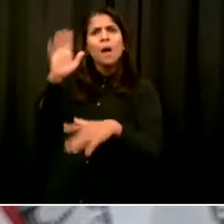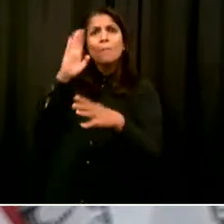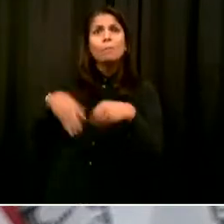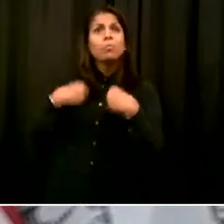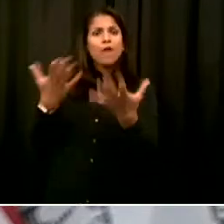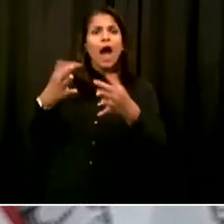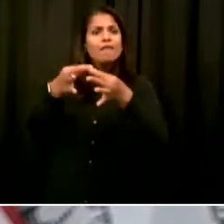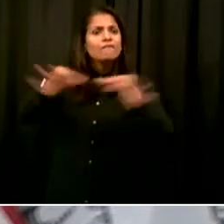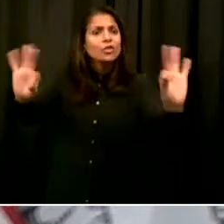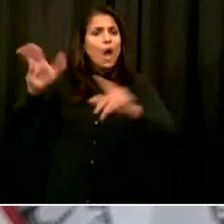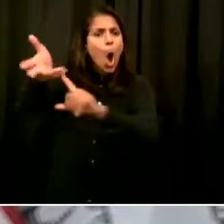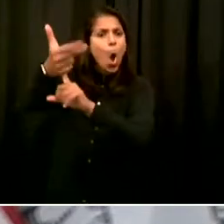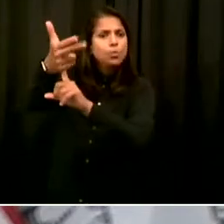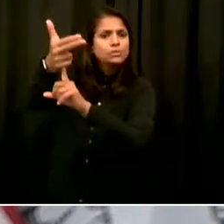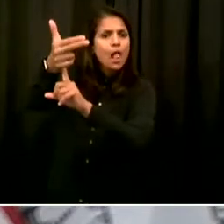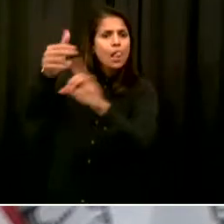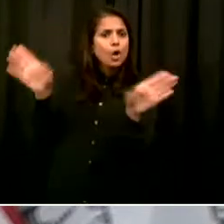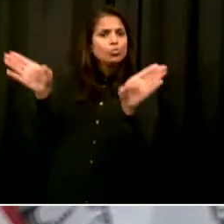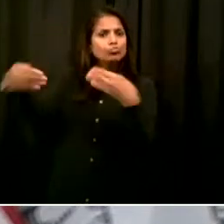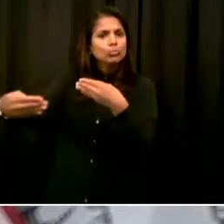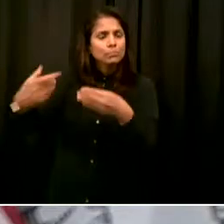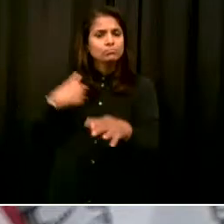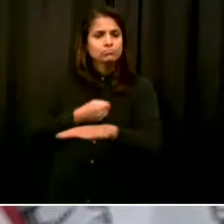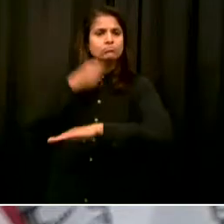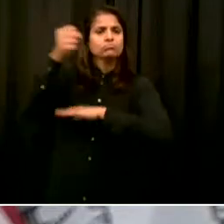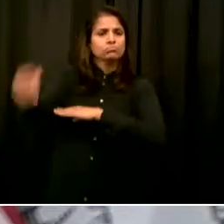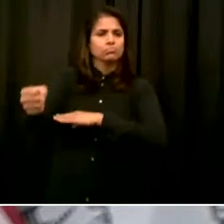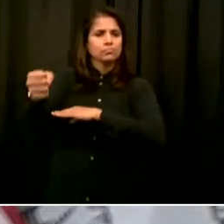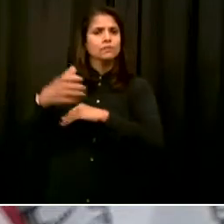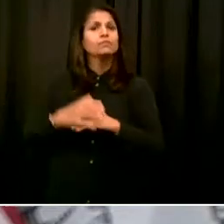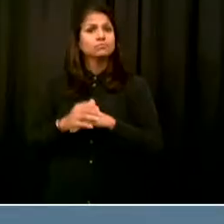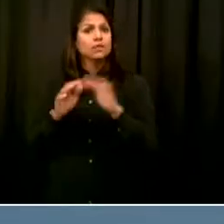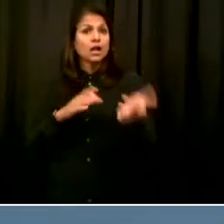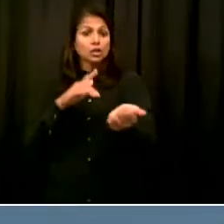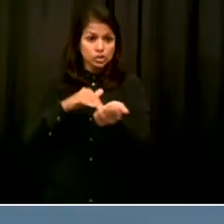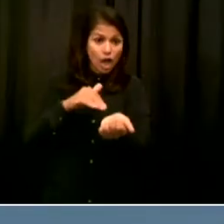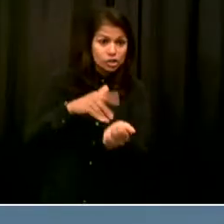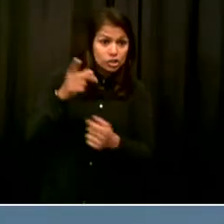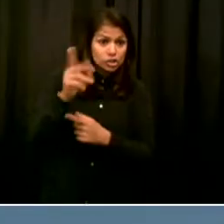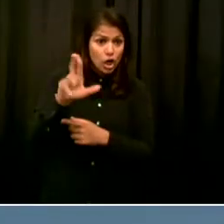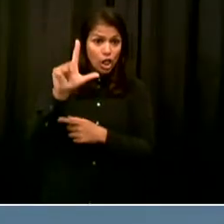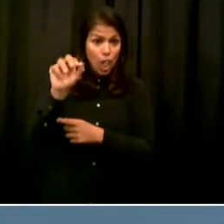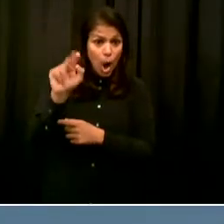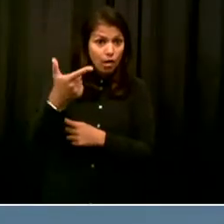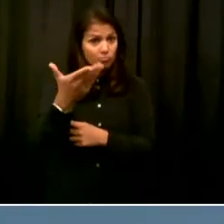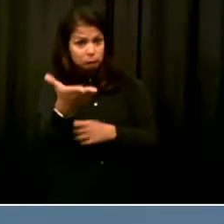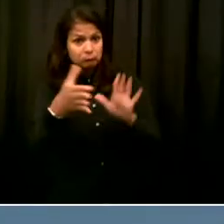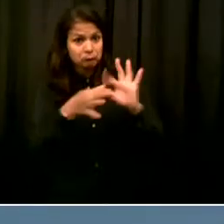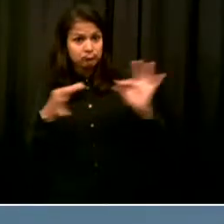THEM IN DOING THAT EVEN IF IT MEANS GIVING THEM A HOTEL ROOM